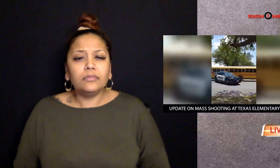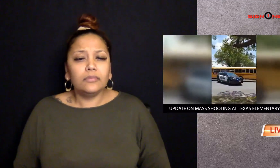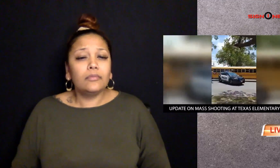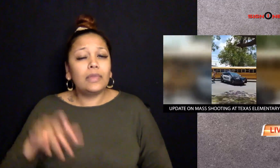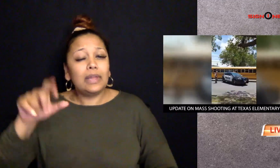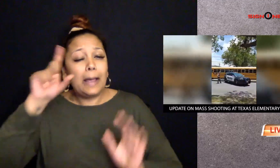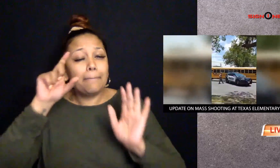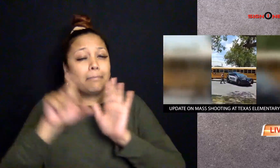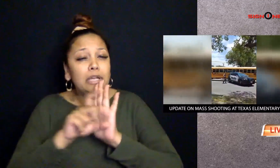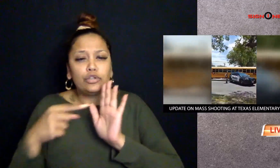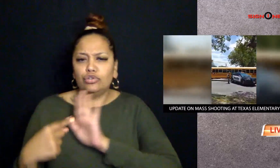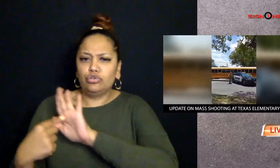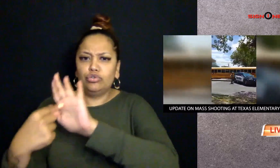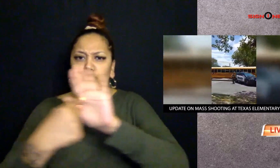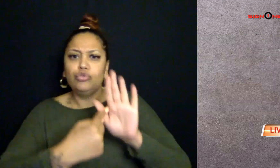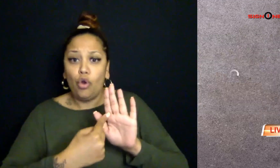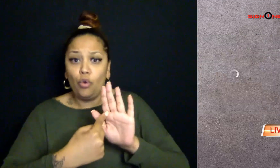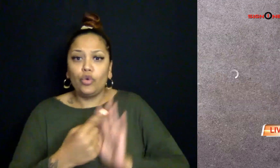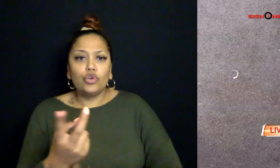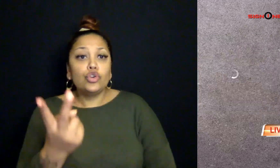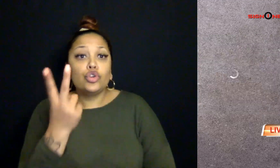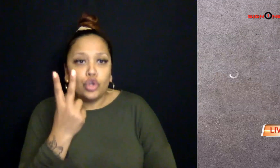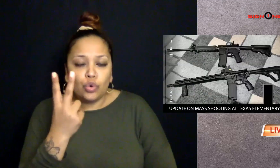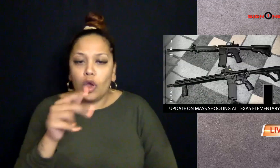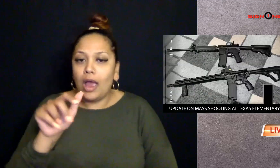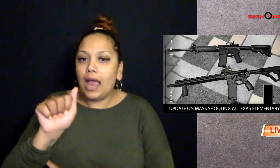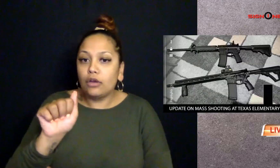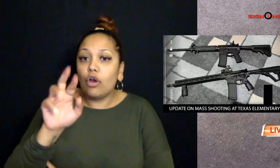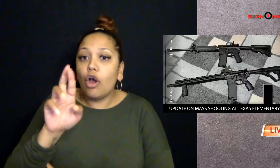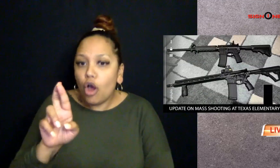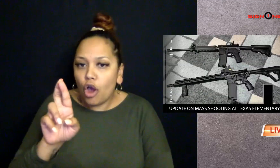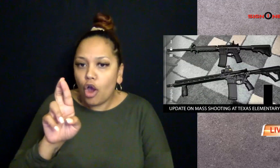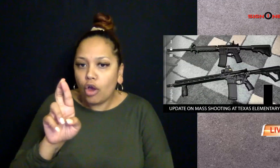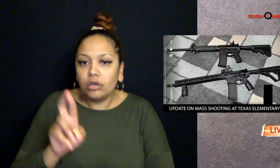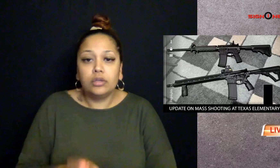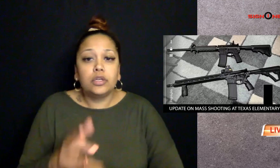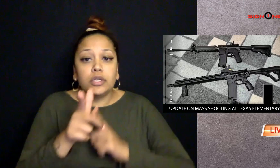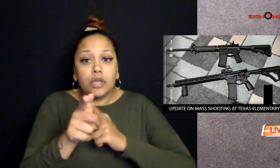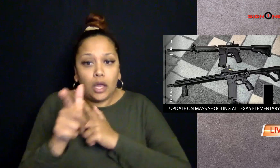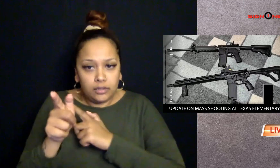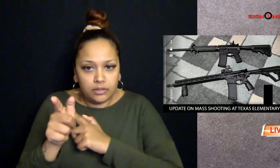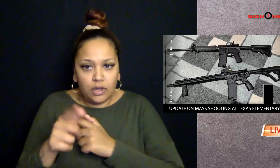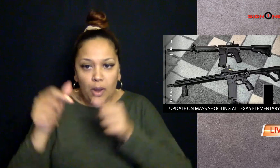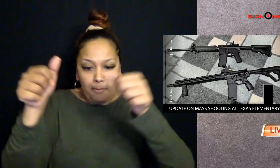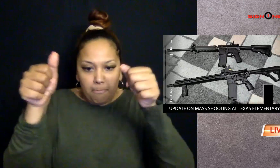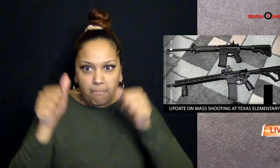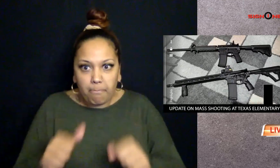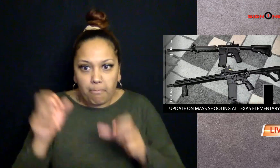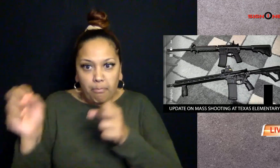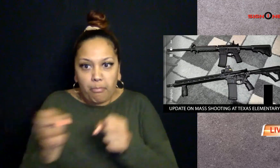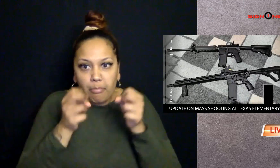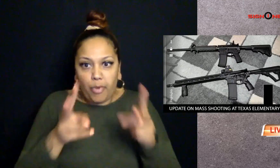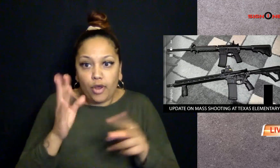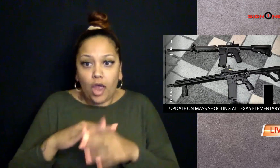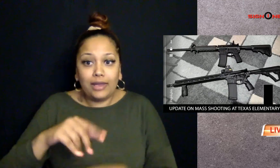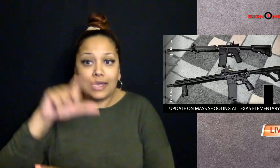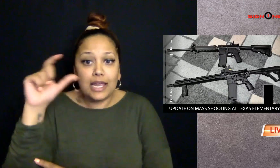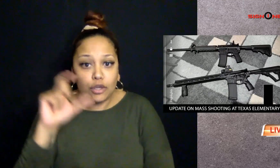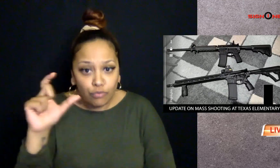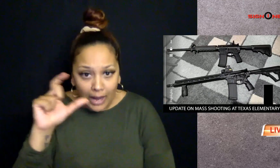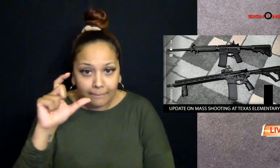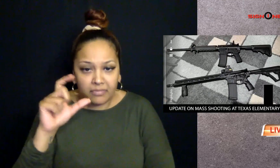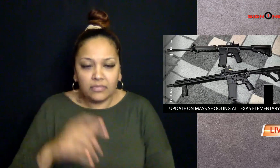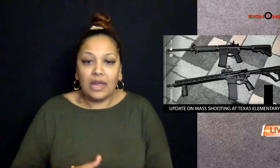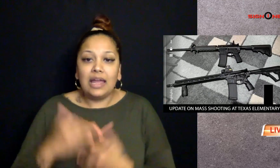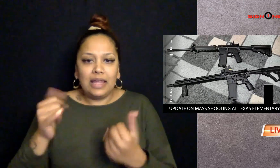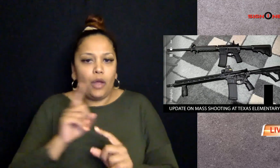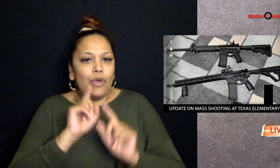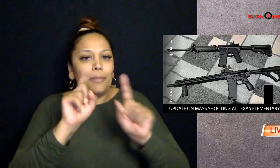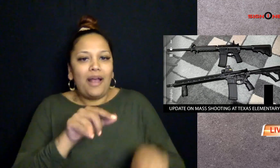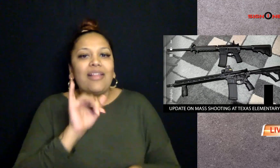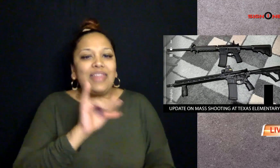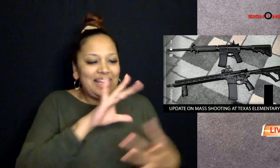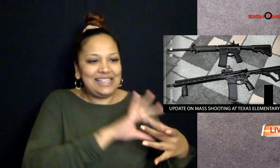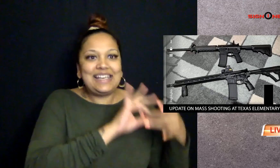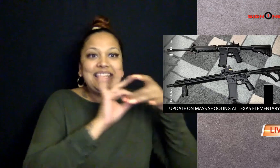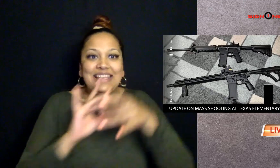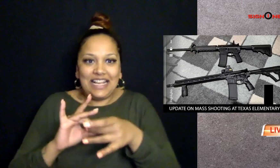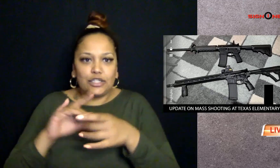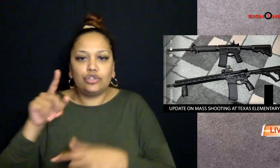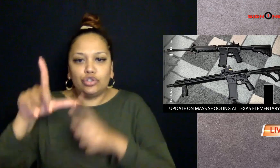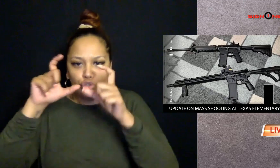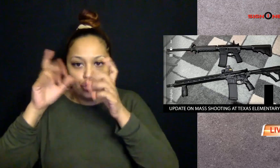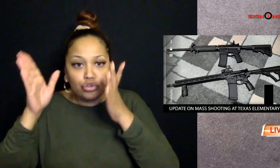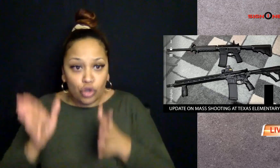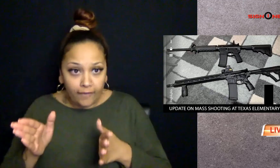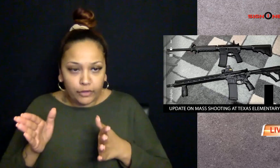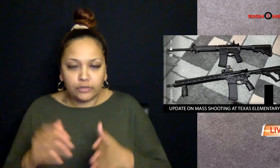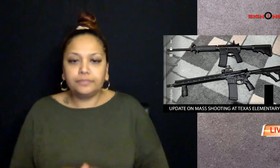slaughtering innocent children and their teachers this photo is of two AR 15 style rifles posted